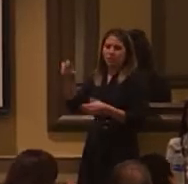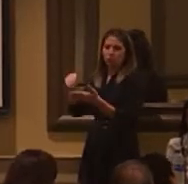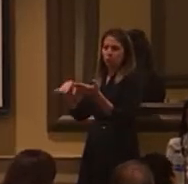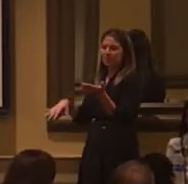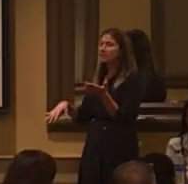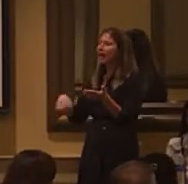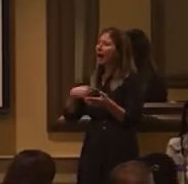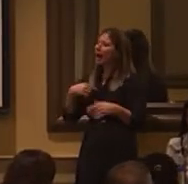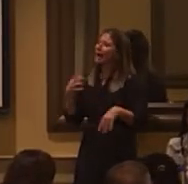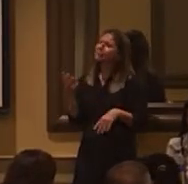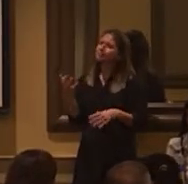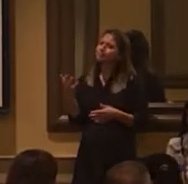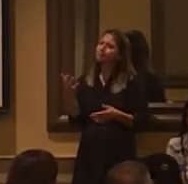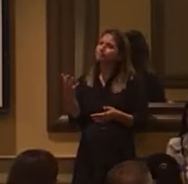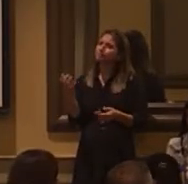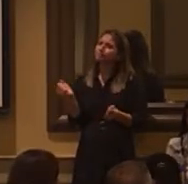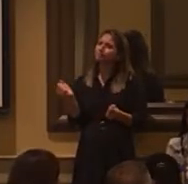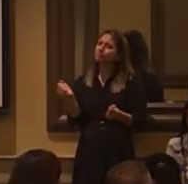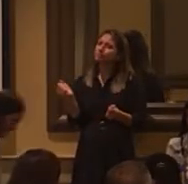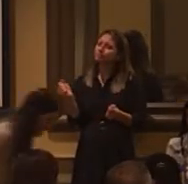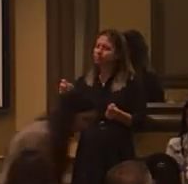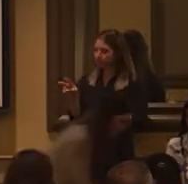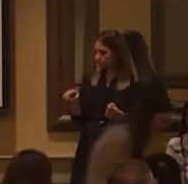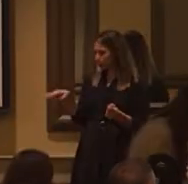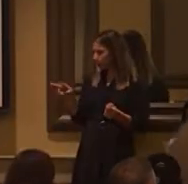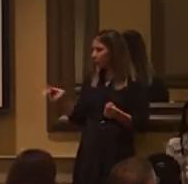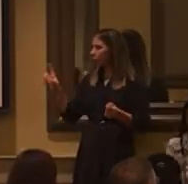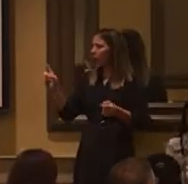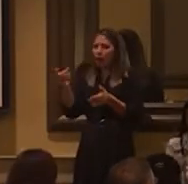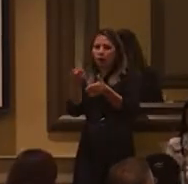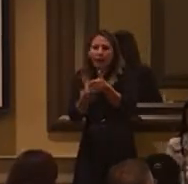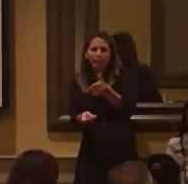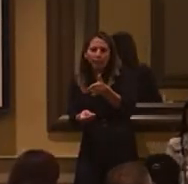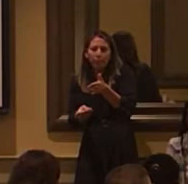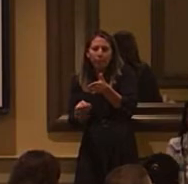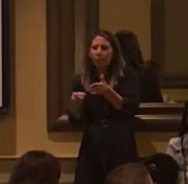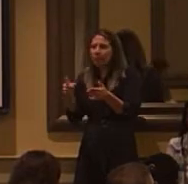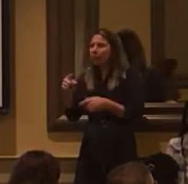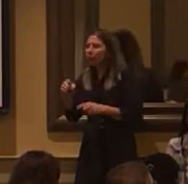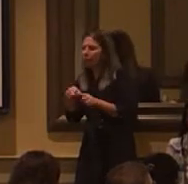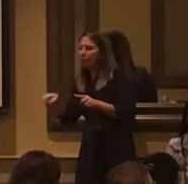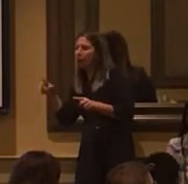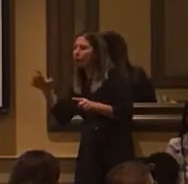I kind of looked to see where the gaps were and what was missing and transition was kind of looking like,